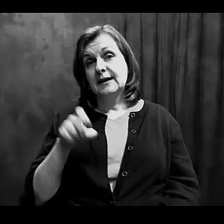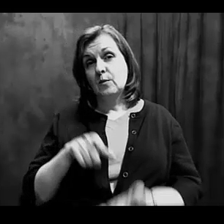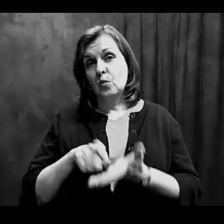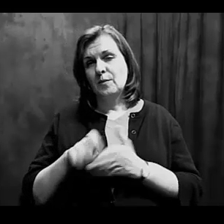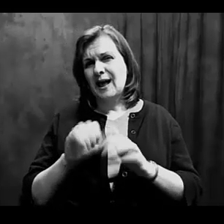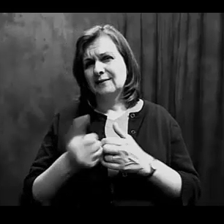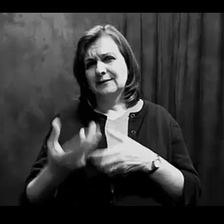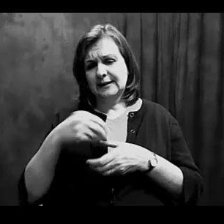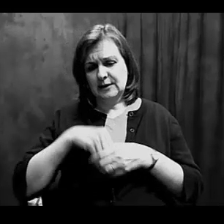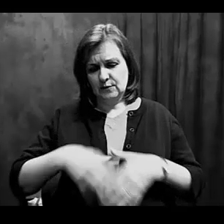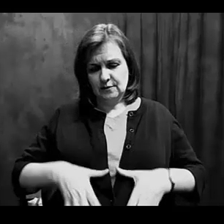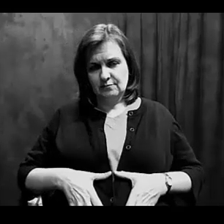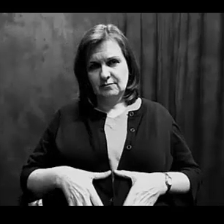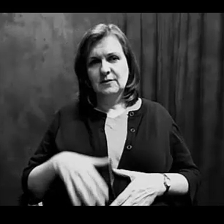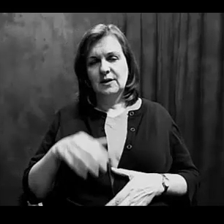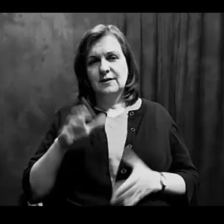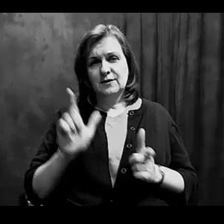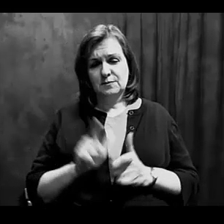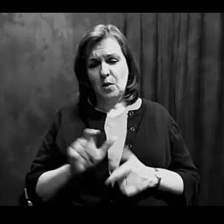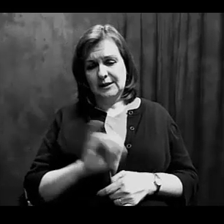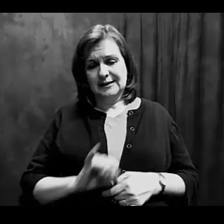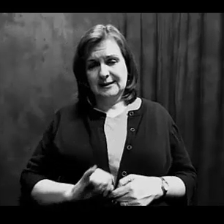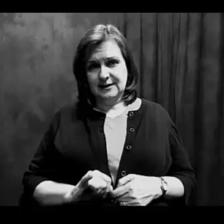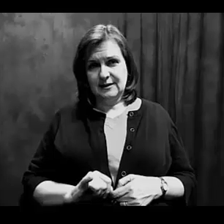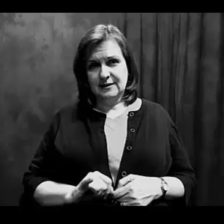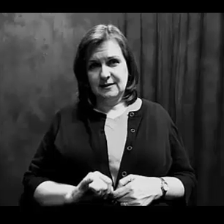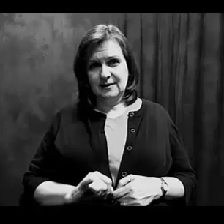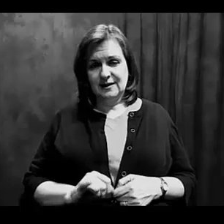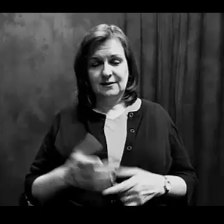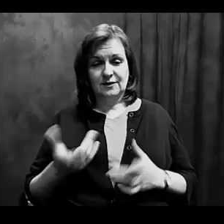that tapeworm itself gets into your small intestine typically